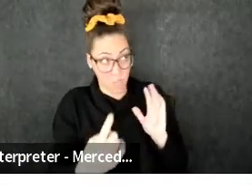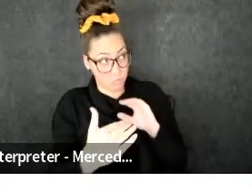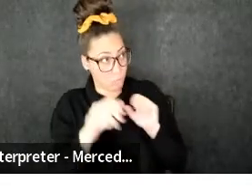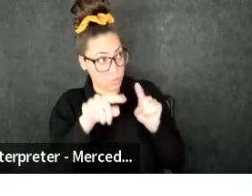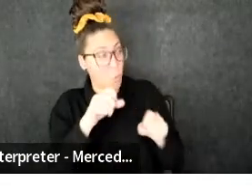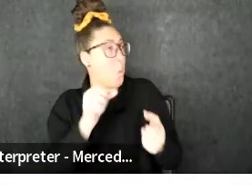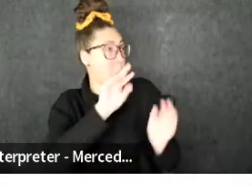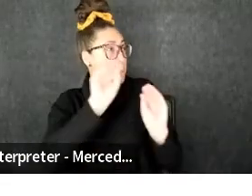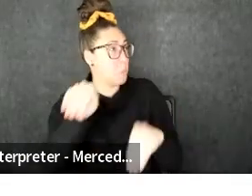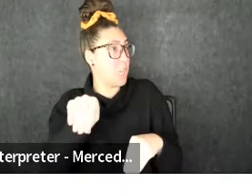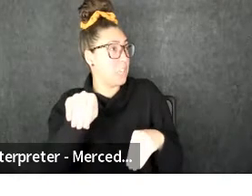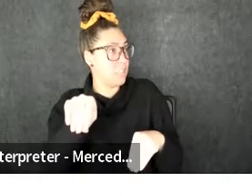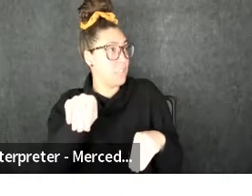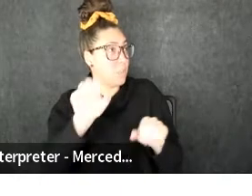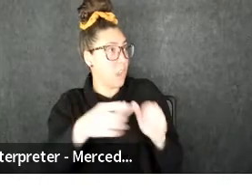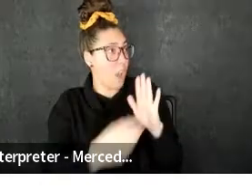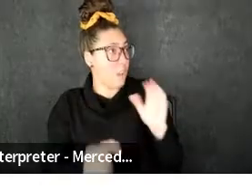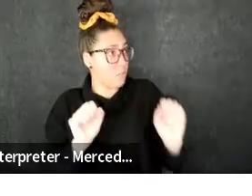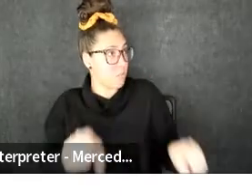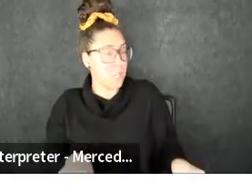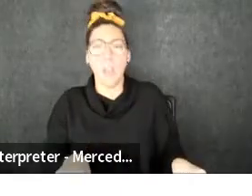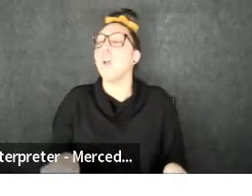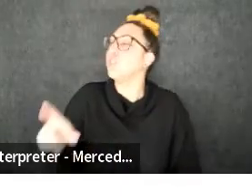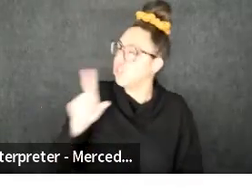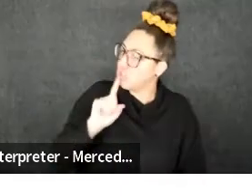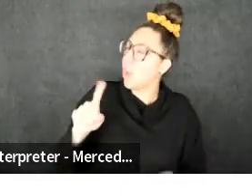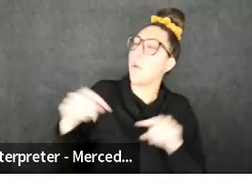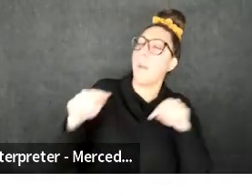I thought we could copy it. Oh, yeah, sure. Let me go back and do that. That's good.